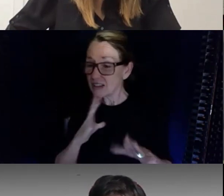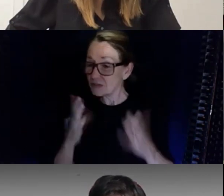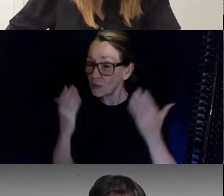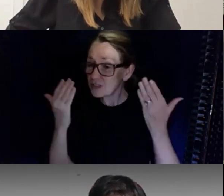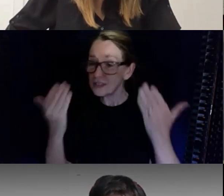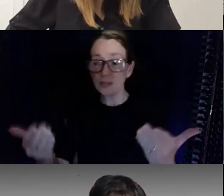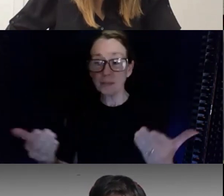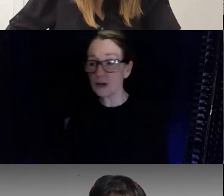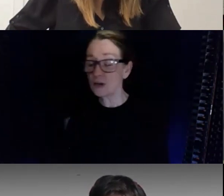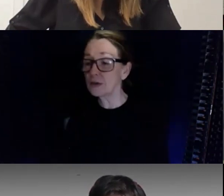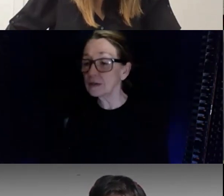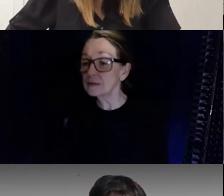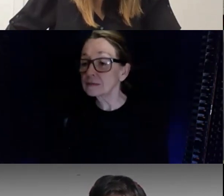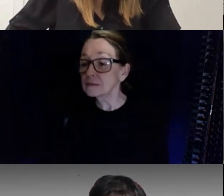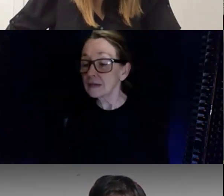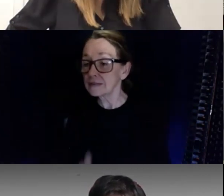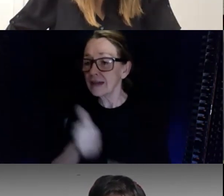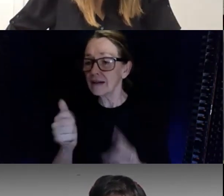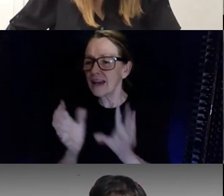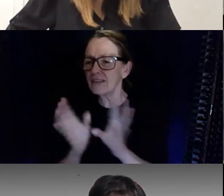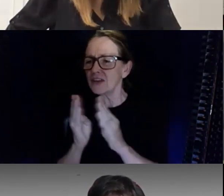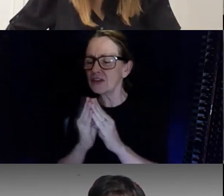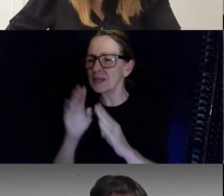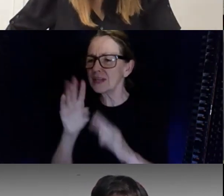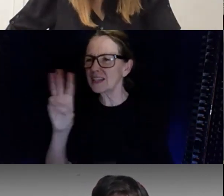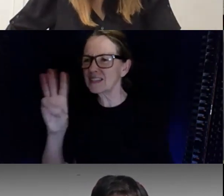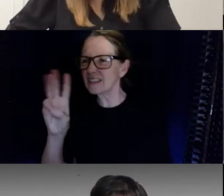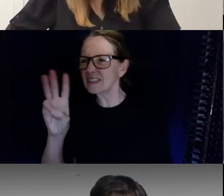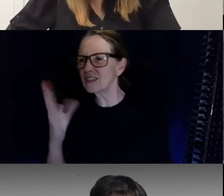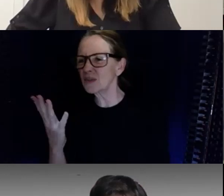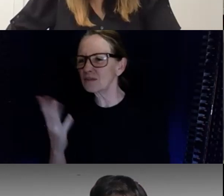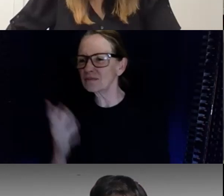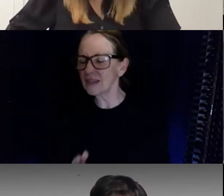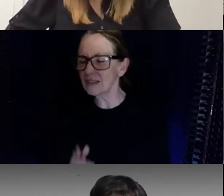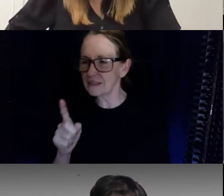I NOTICE WE ARE OVER THE ONE HOUR MARK, AND I DON'T THINK SIMON IS HERE. CAROL, DO YOU WANT A FEW MINUTES?